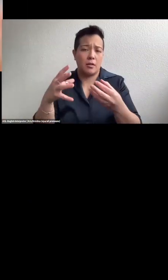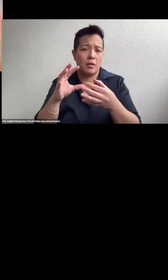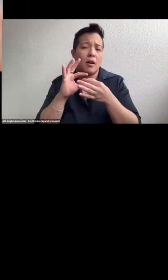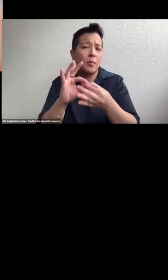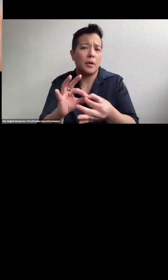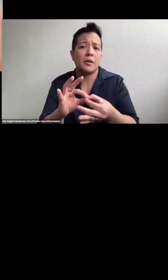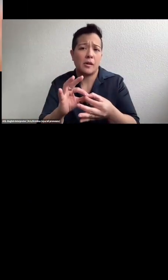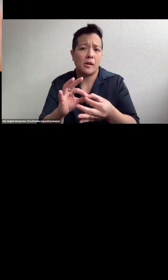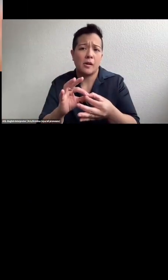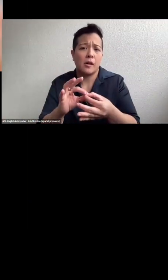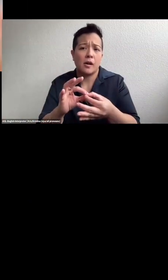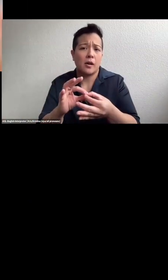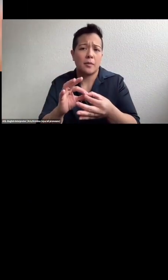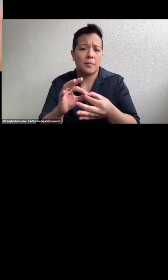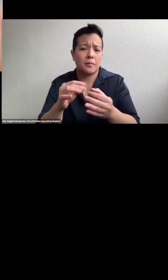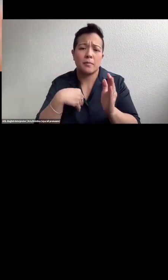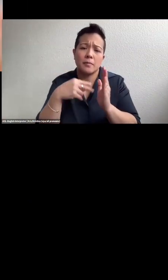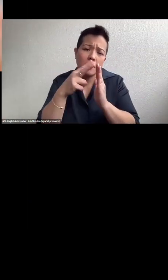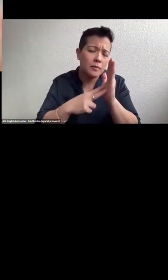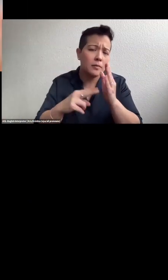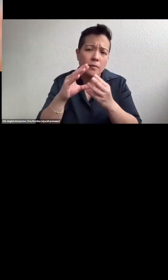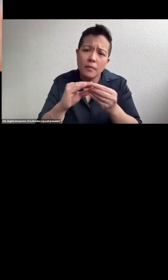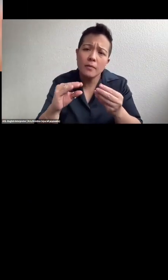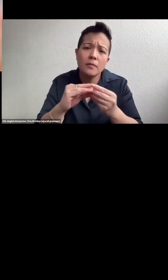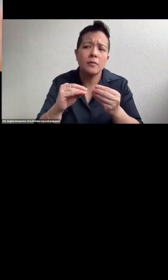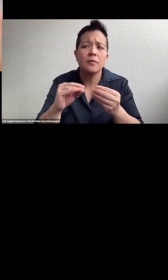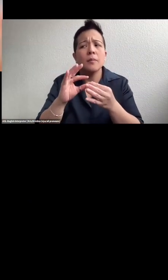I'd read stories about adoption, but